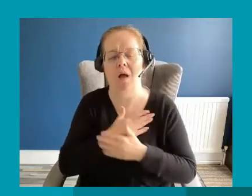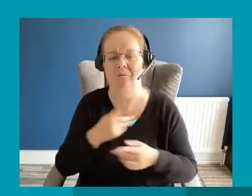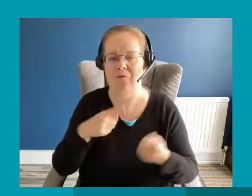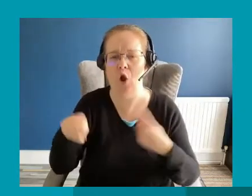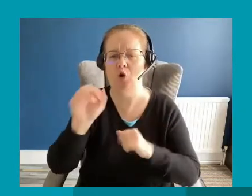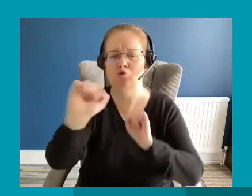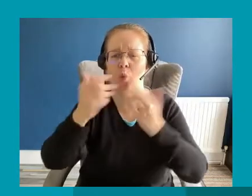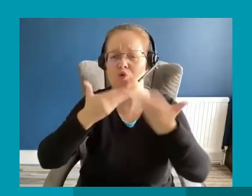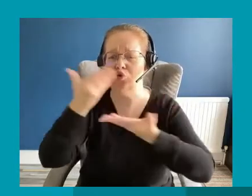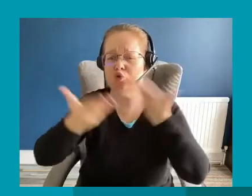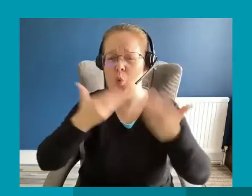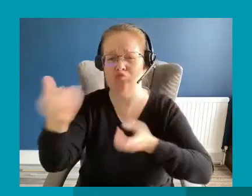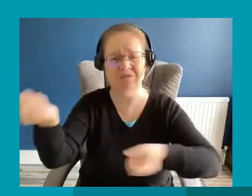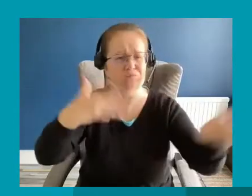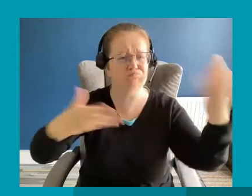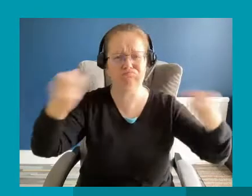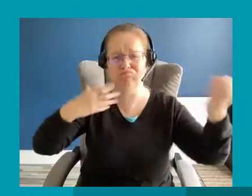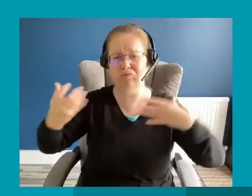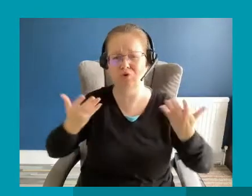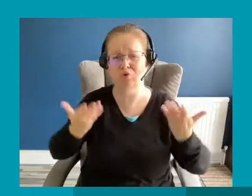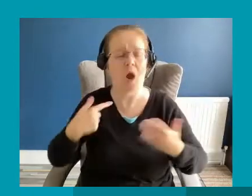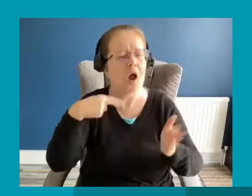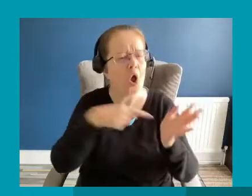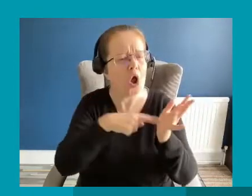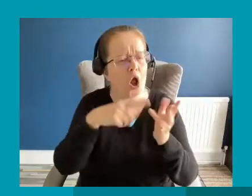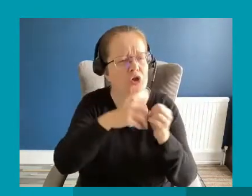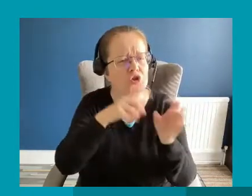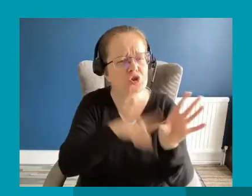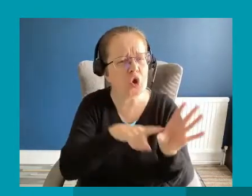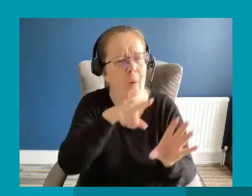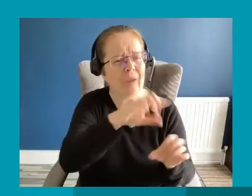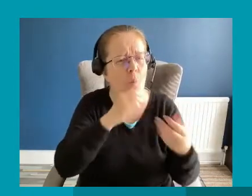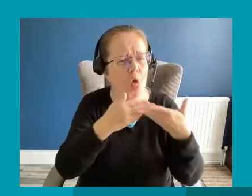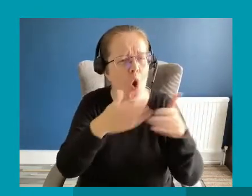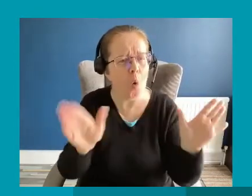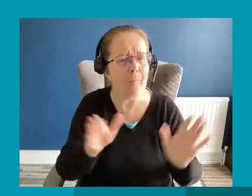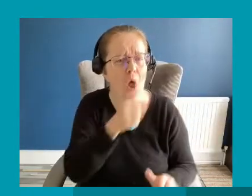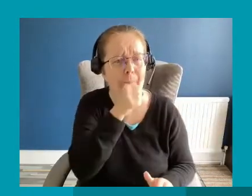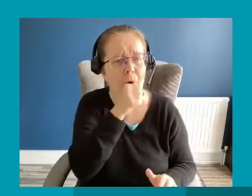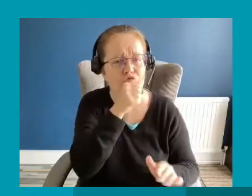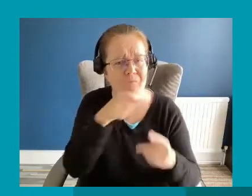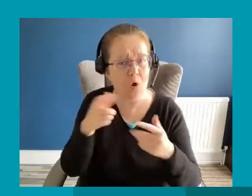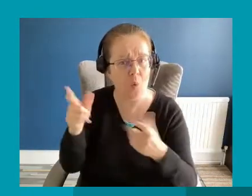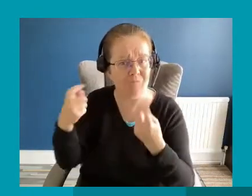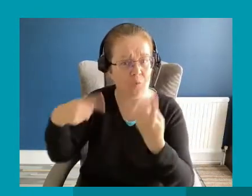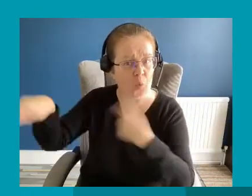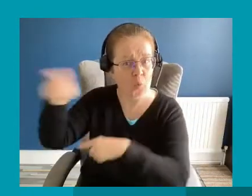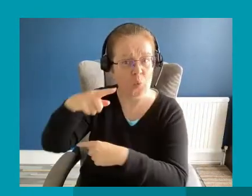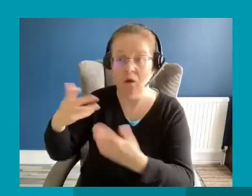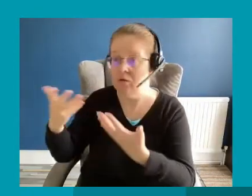your stories with us all today. Toby, I know that you're going to open up the mic, right? But if anyone wants to,